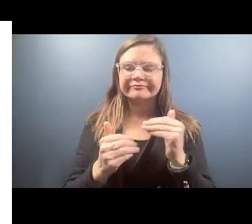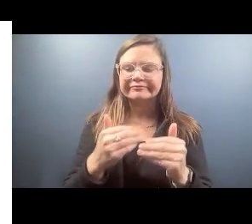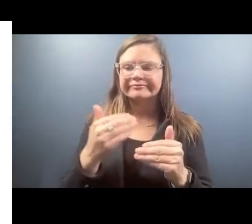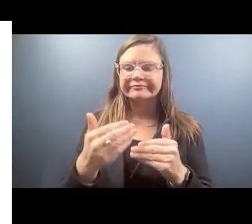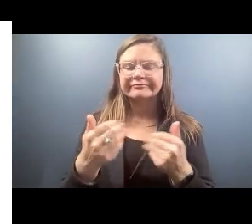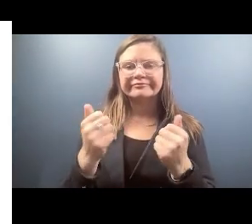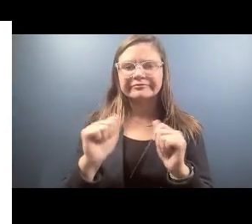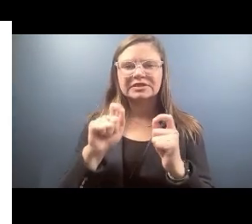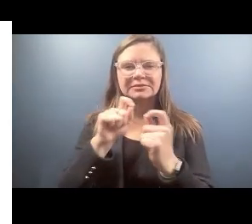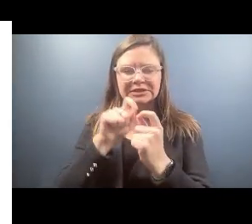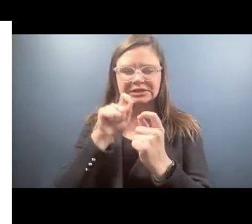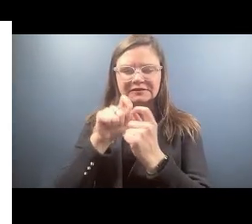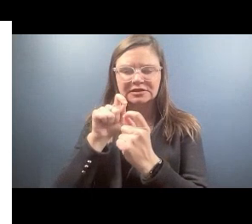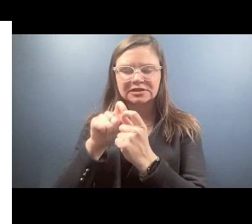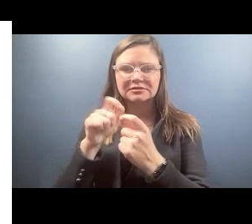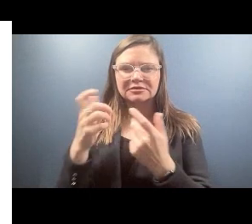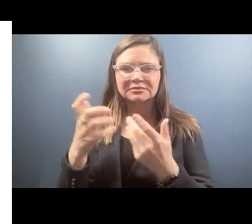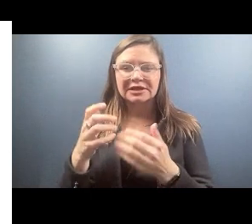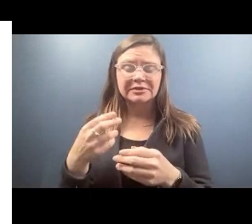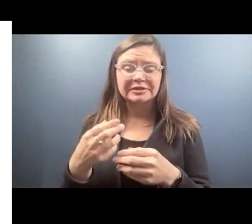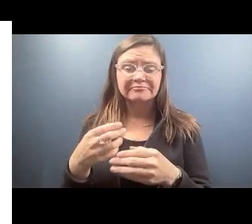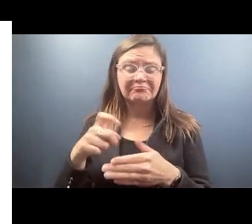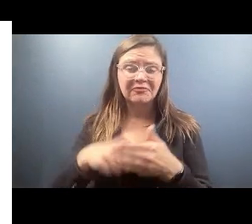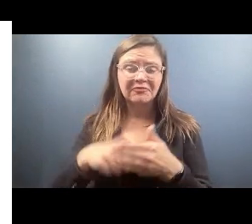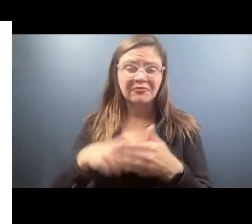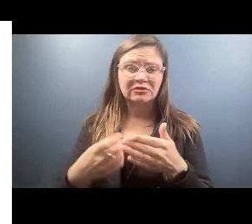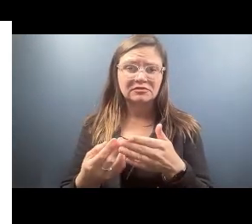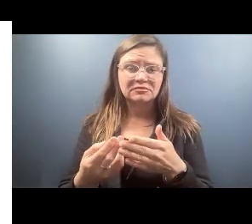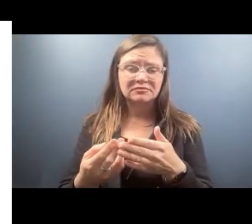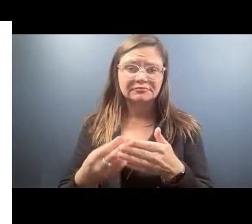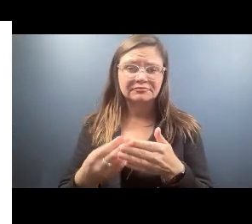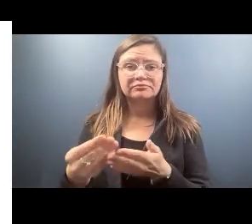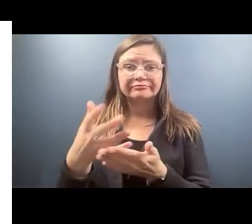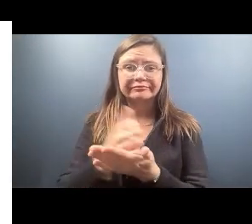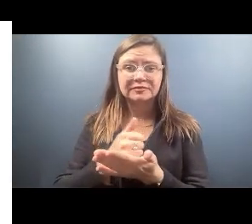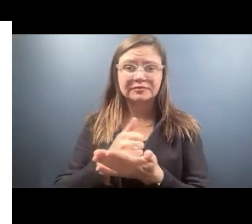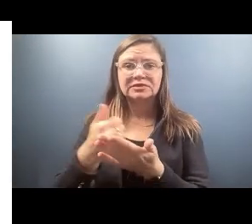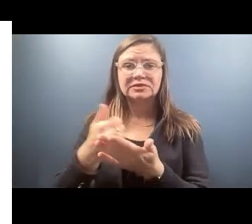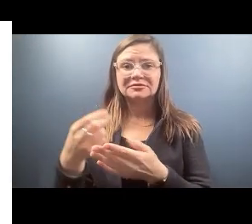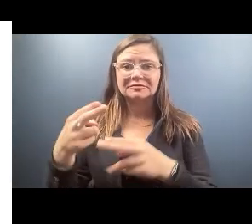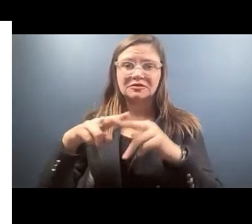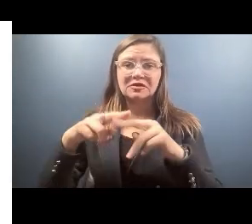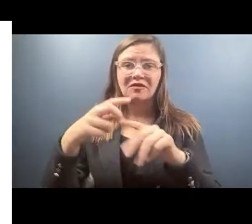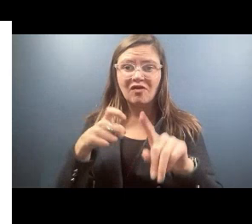You might ask how did wage increases funded by ARPA affect quarterly turnover